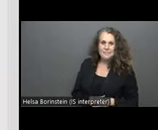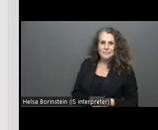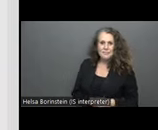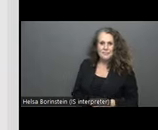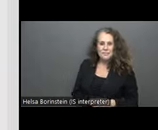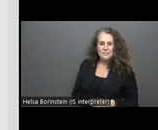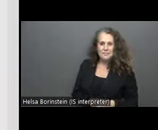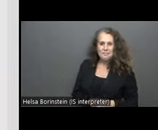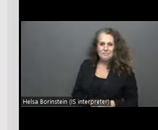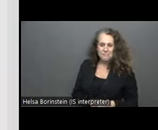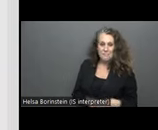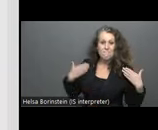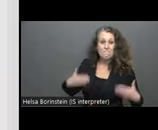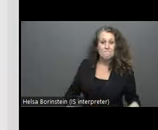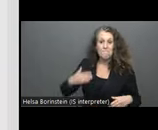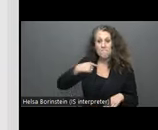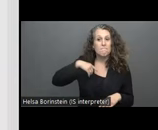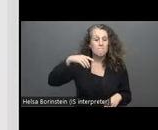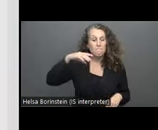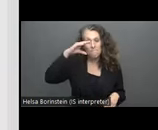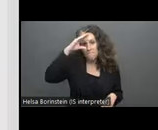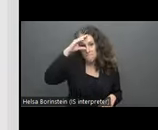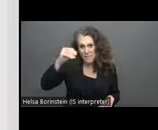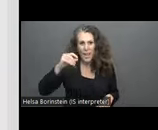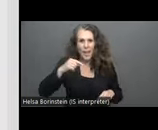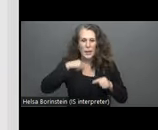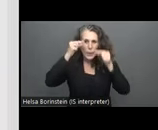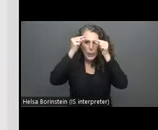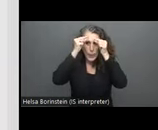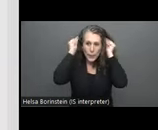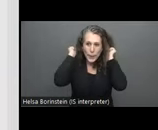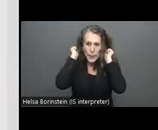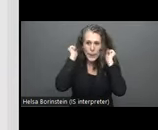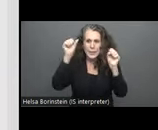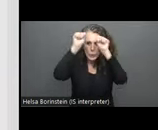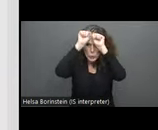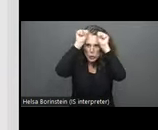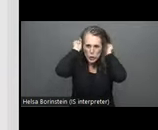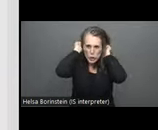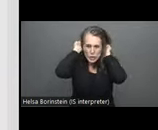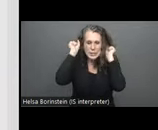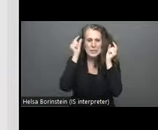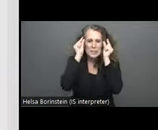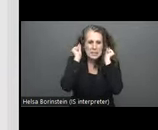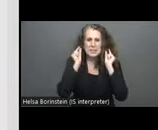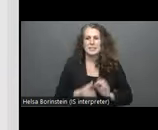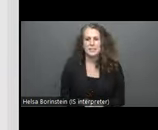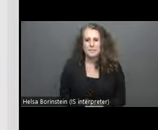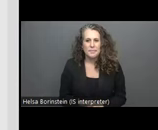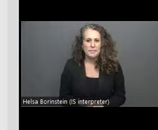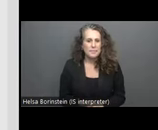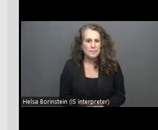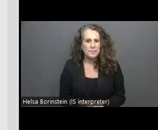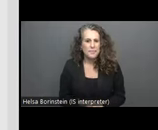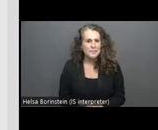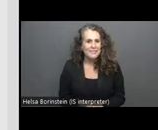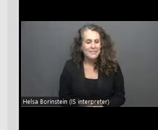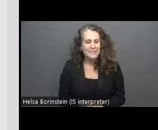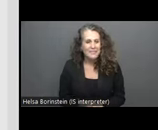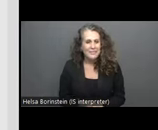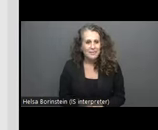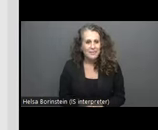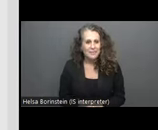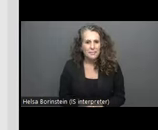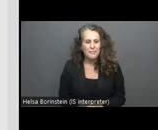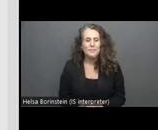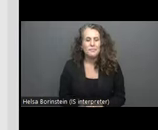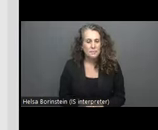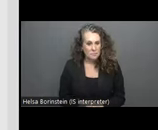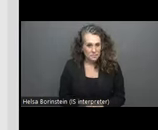a sample zero to 60 and whatever word you want to see the ship the project, I'm Randy